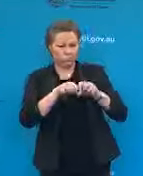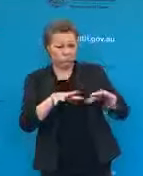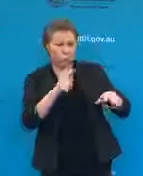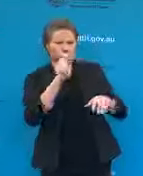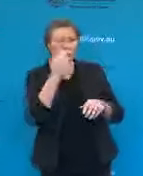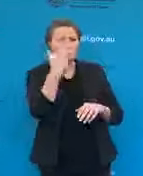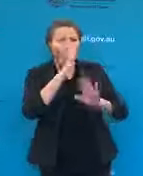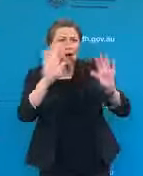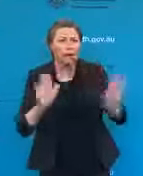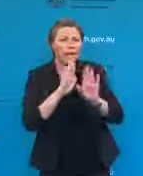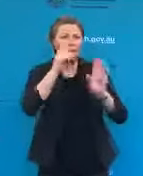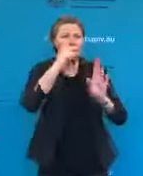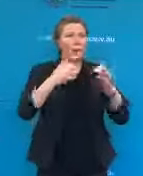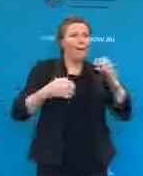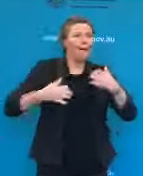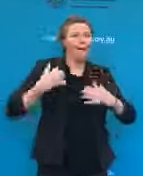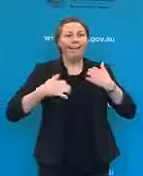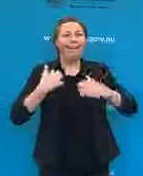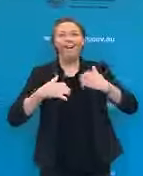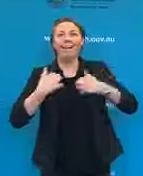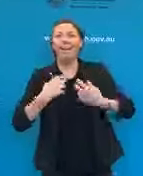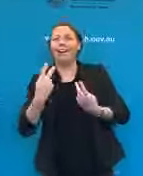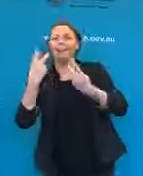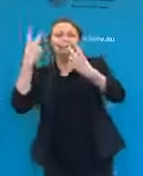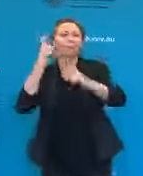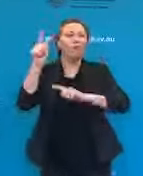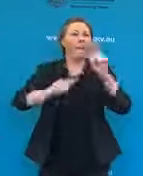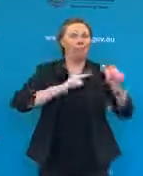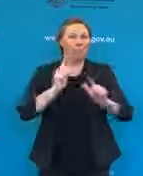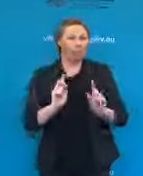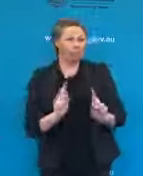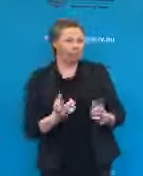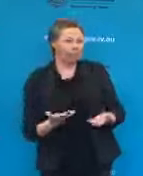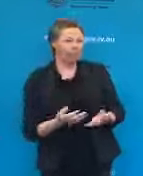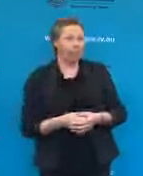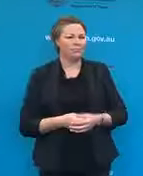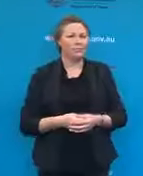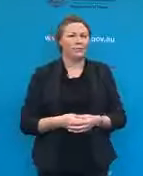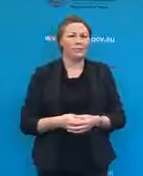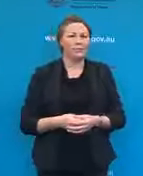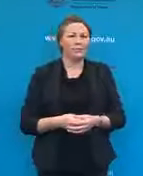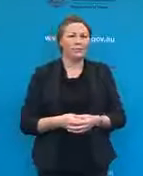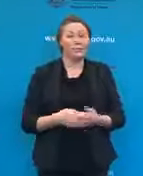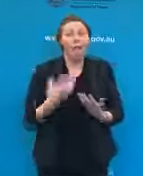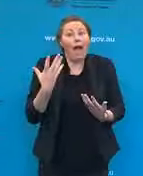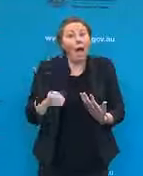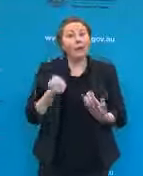of interstate travel, particularly with ski fields and . So, I think that's why, yes, there are concerns school holidays